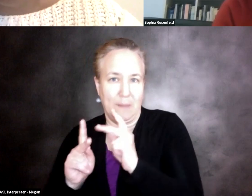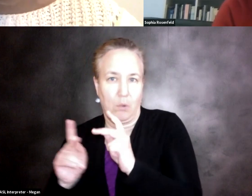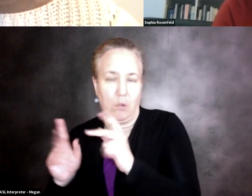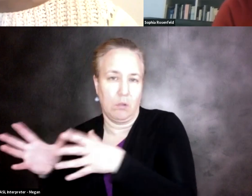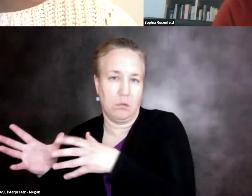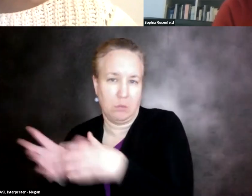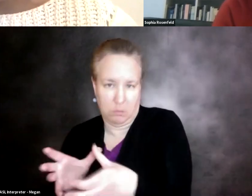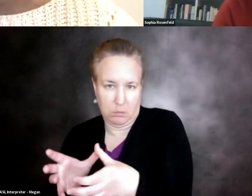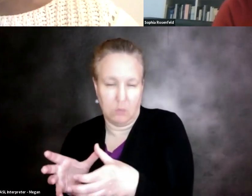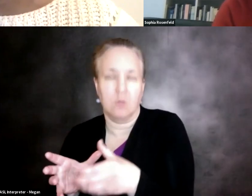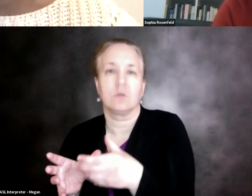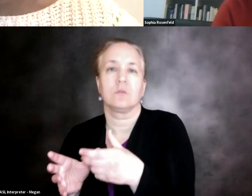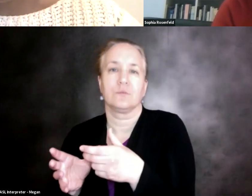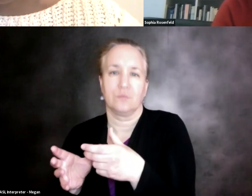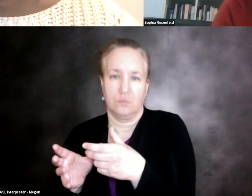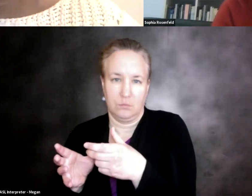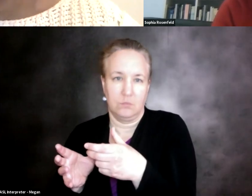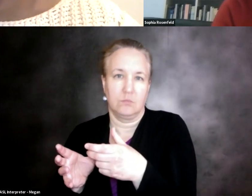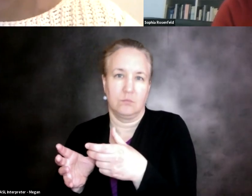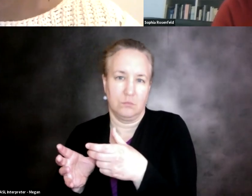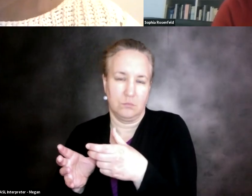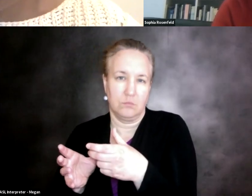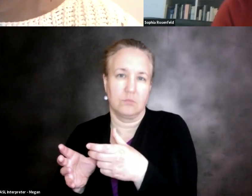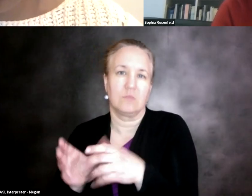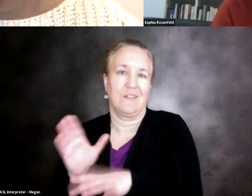were discovered on illegal slave trading ships